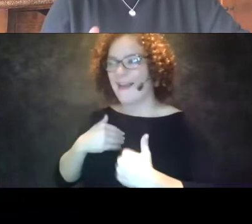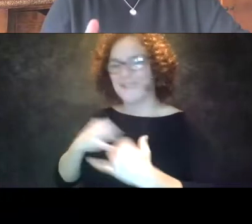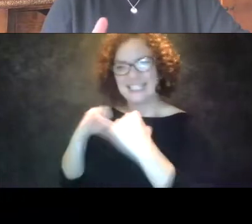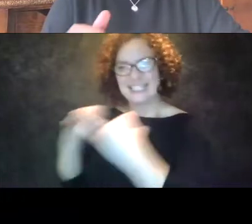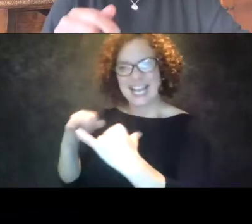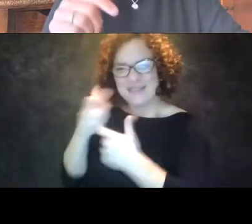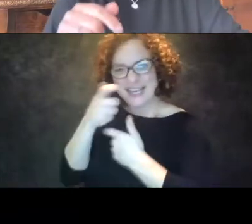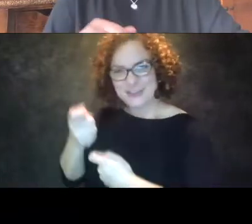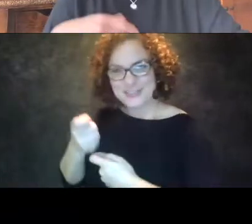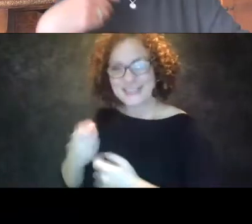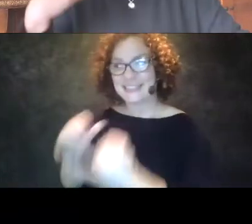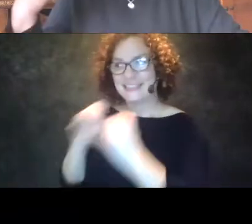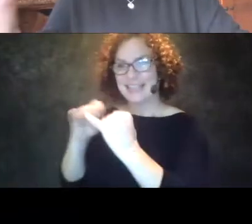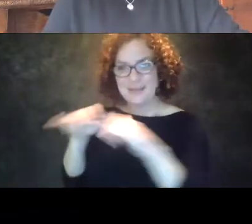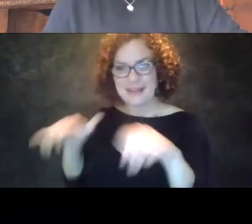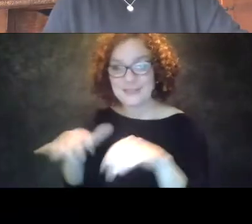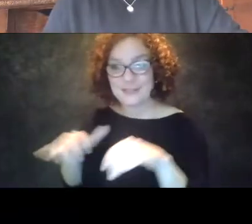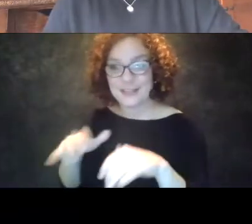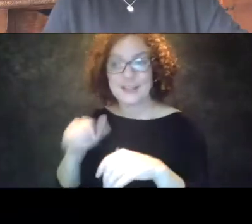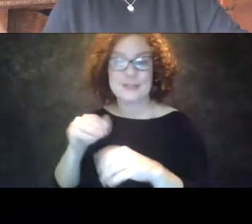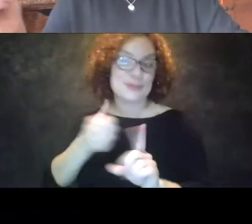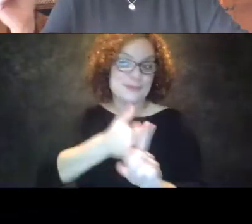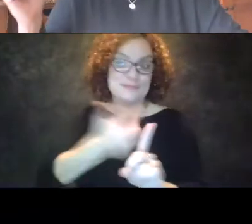So the same kids that you know, might be a sporty kid, or a kid that you know, maybe